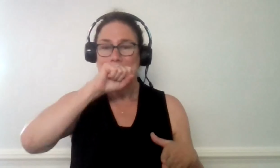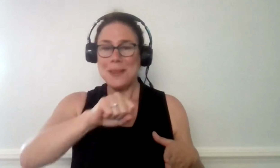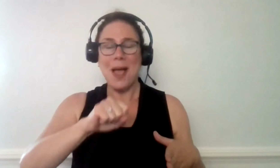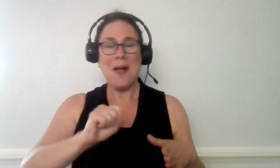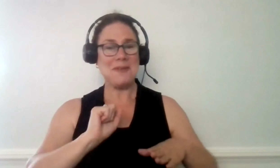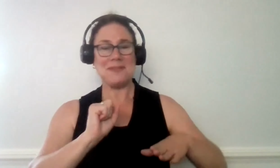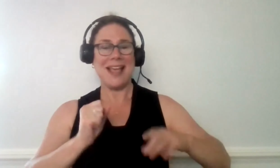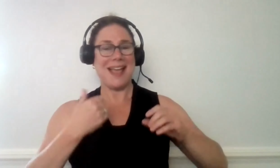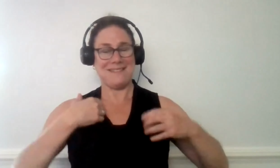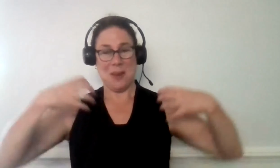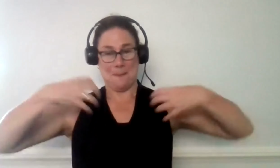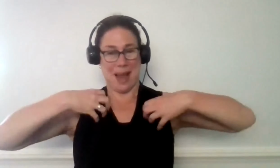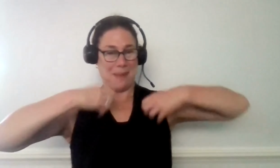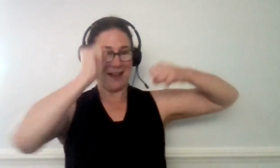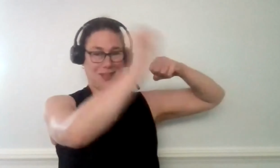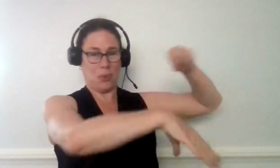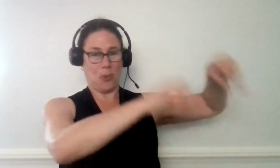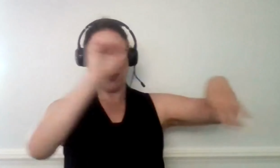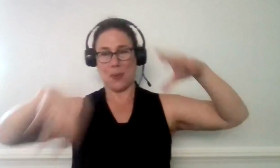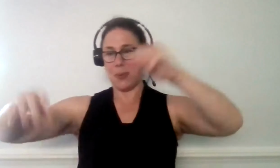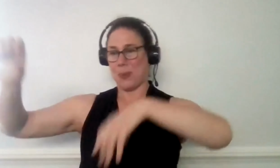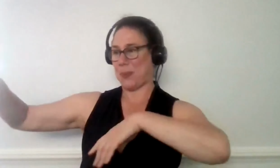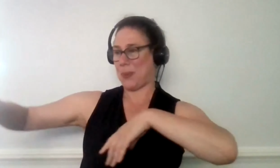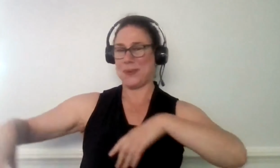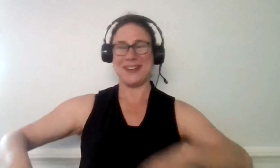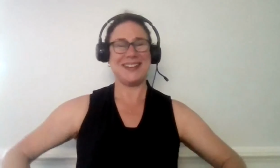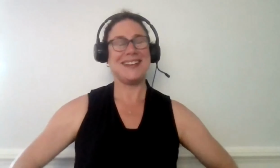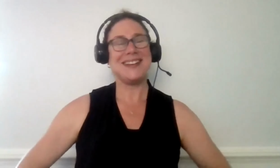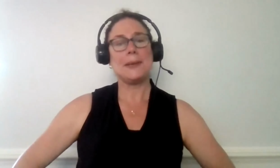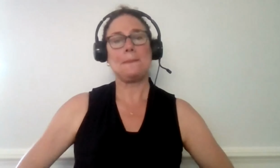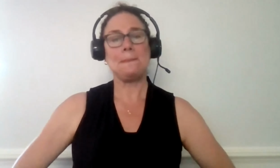Rachael Hu: No, thank you.